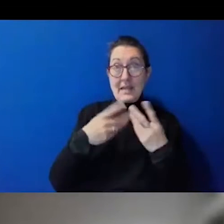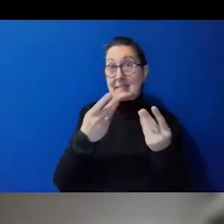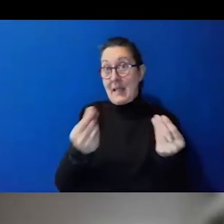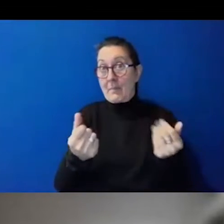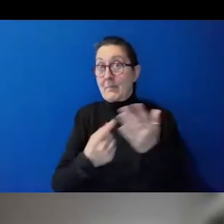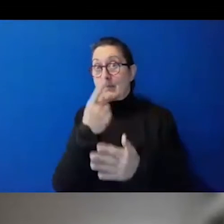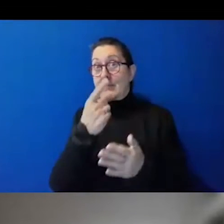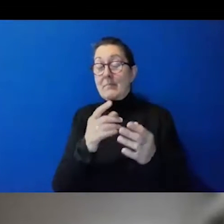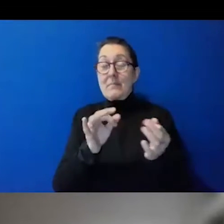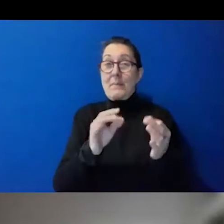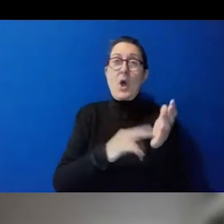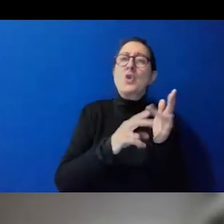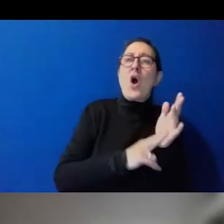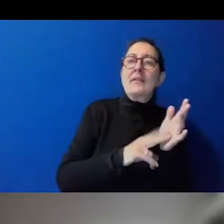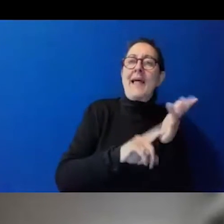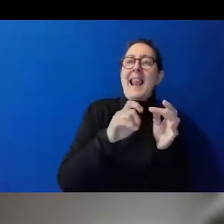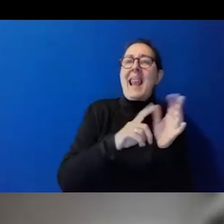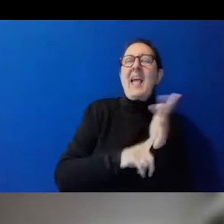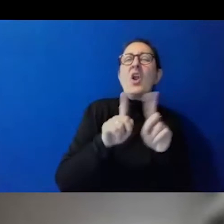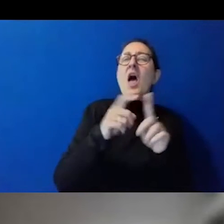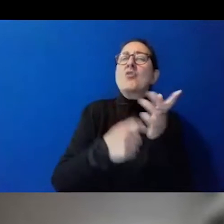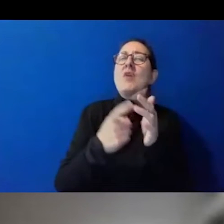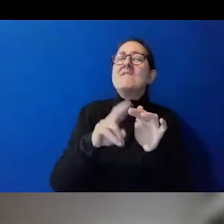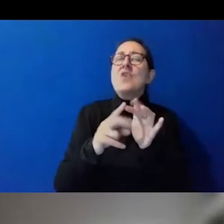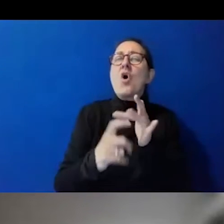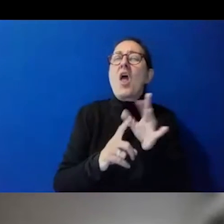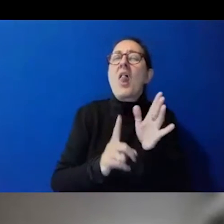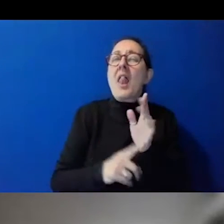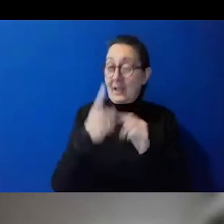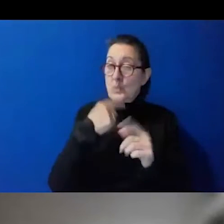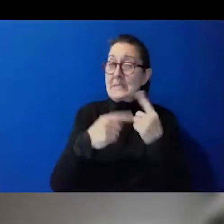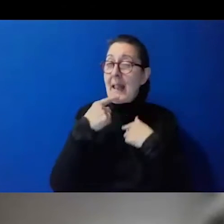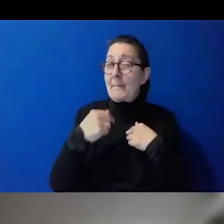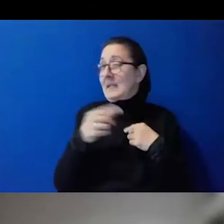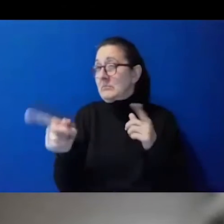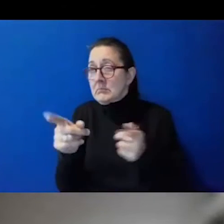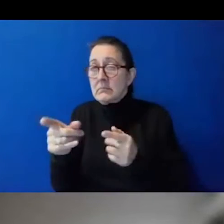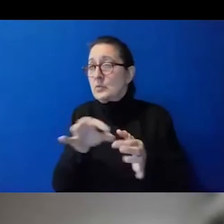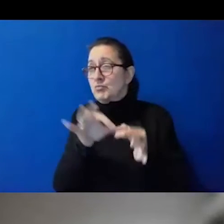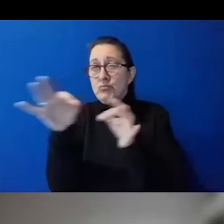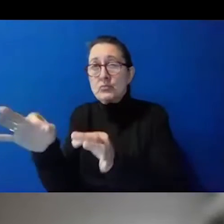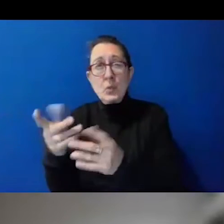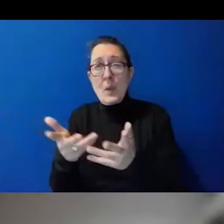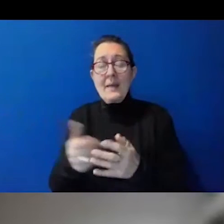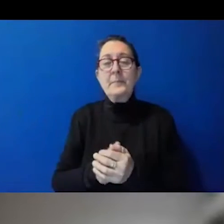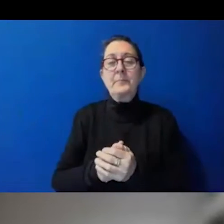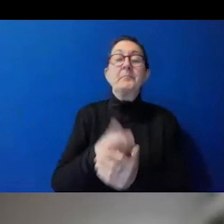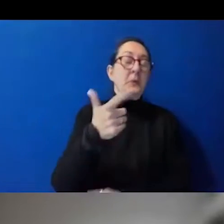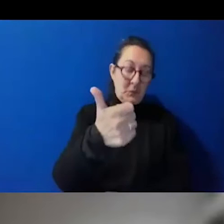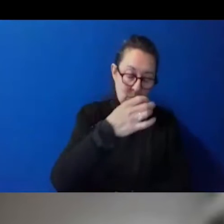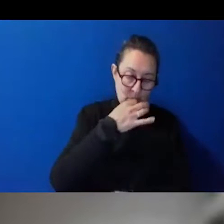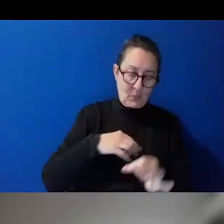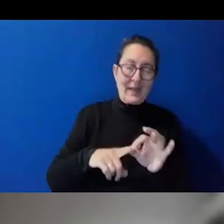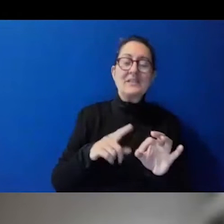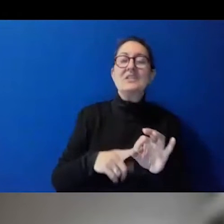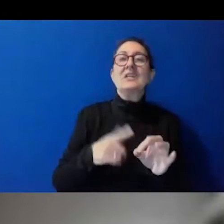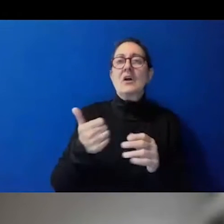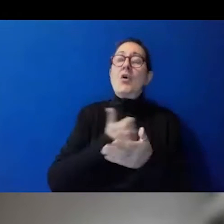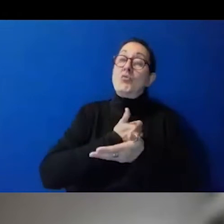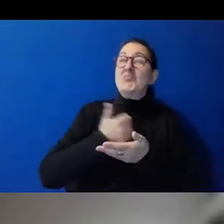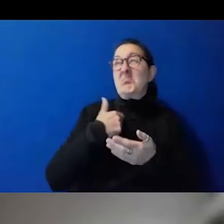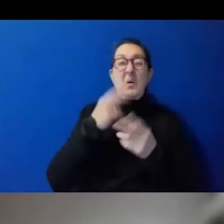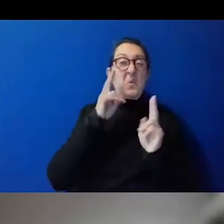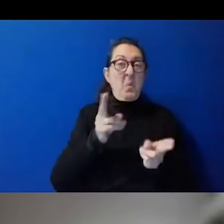referrals or anything like that uh good question the typical day so my current role uh is uh I I